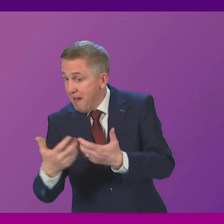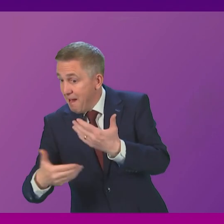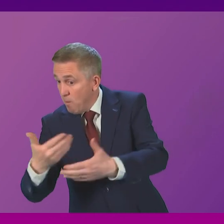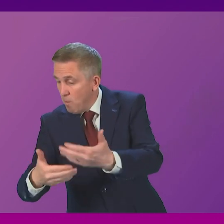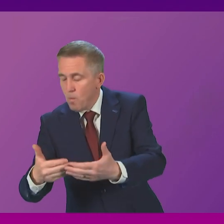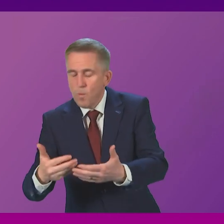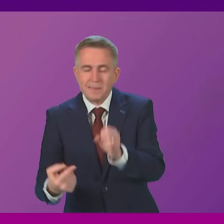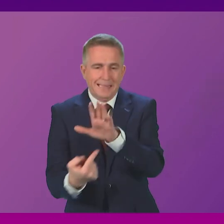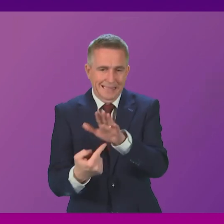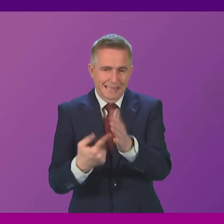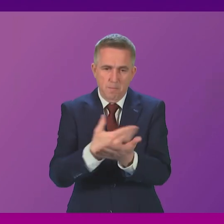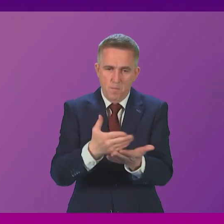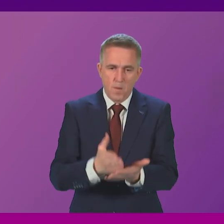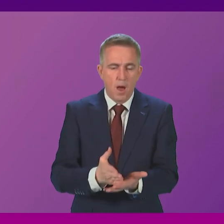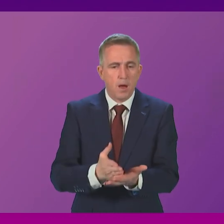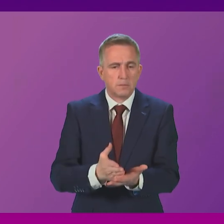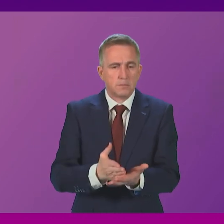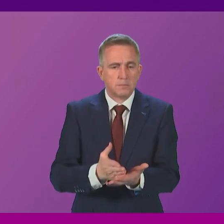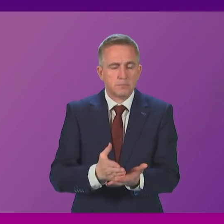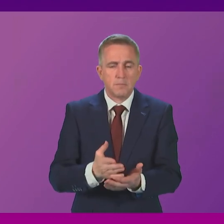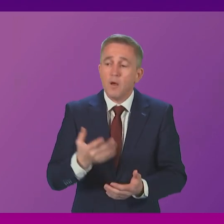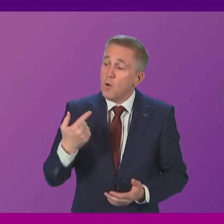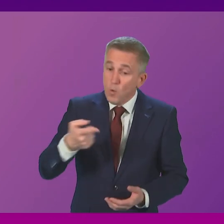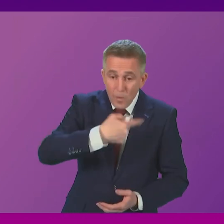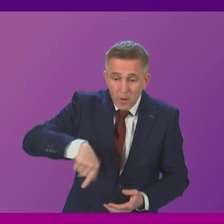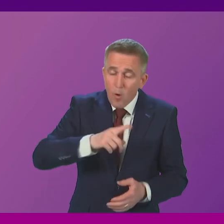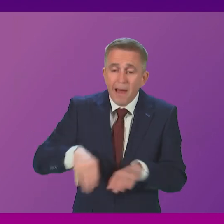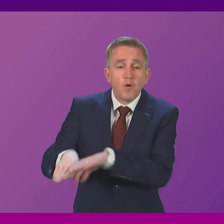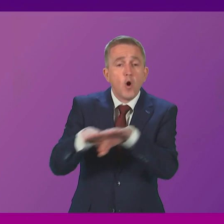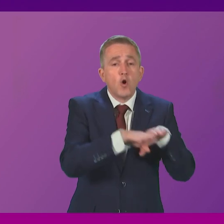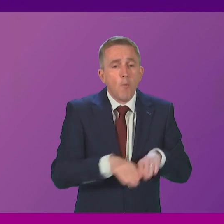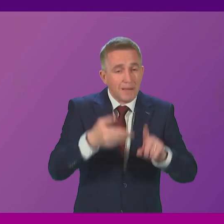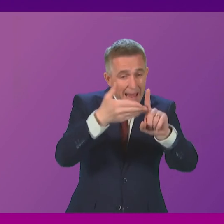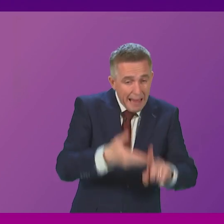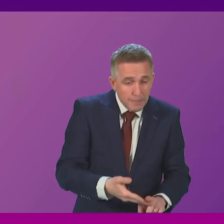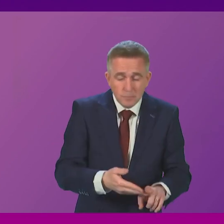At the start of my speech, I stressed the common aims and values that we all share.